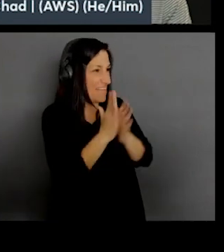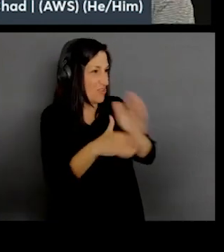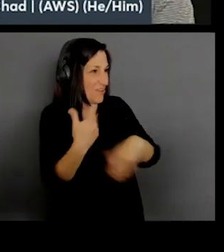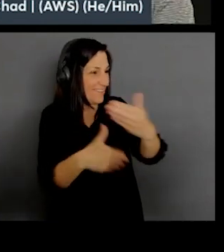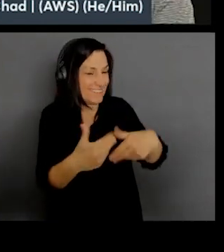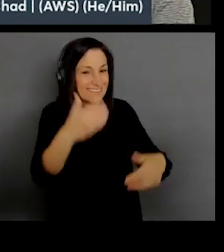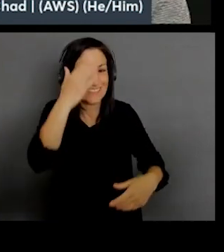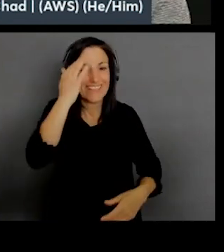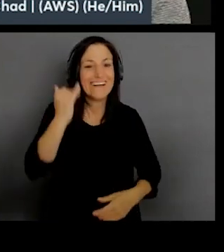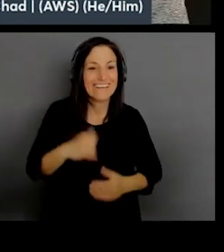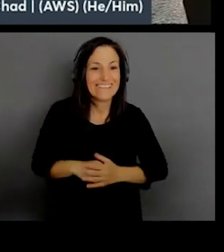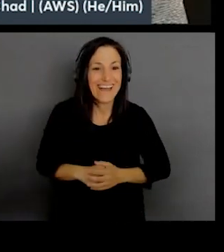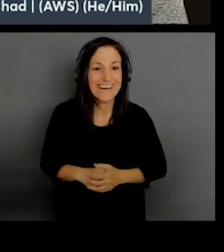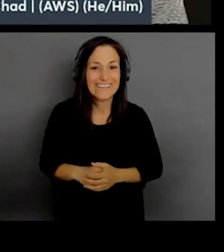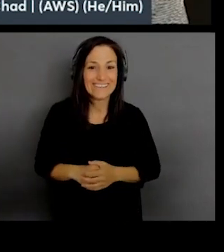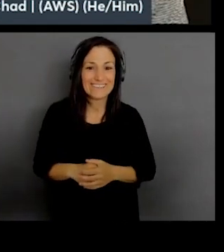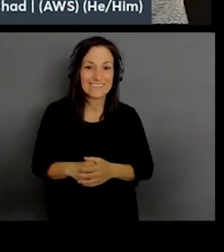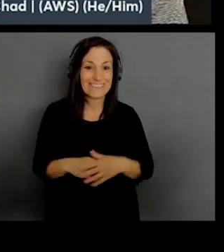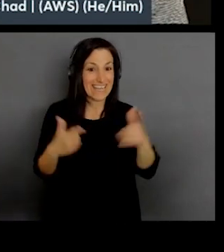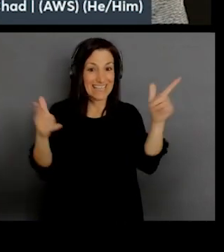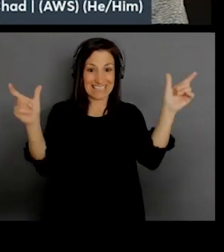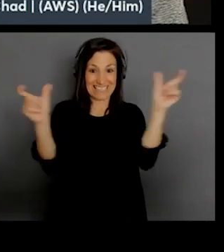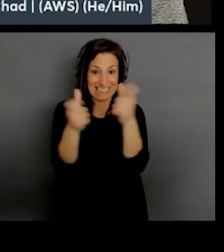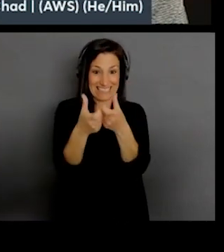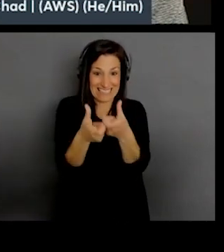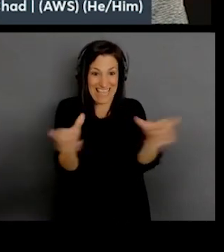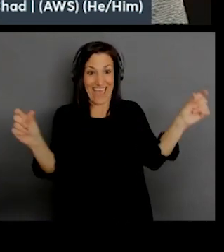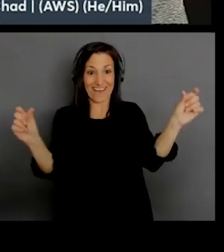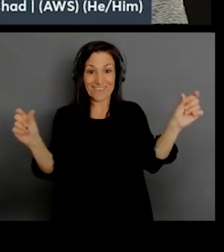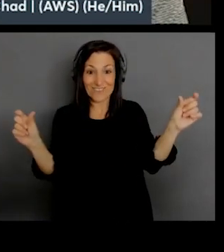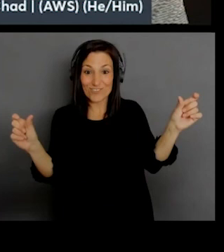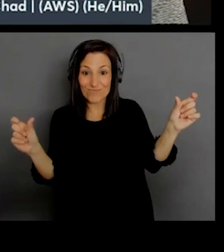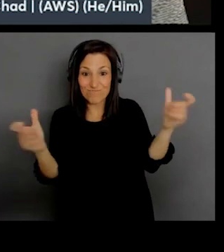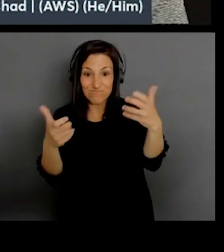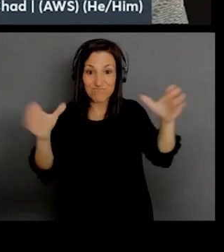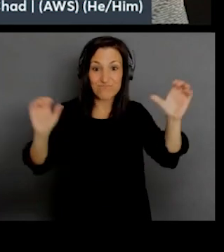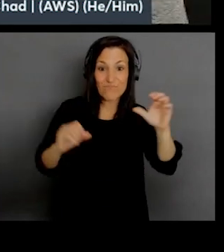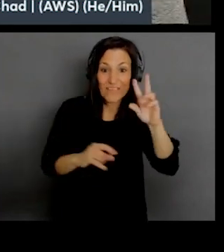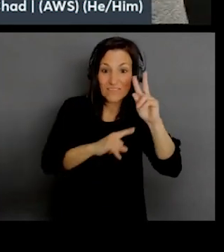And so yeah, it scales down, and then we see that the ODP history length has also come down.